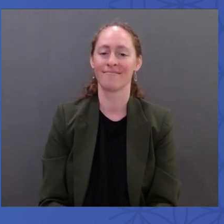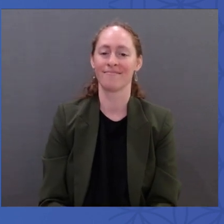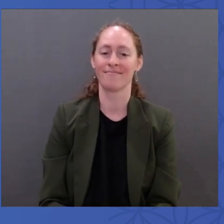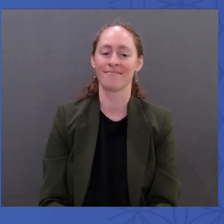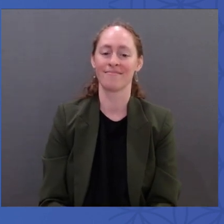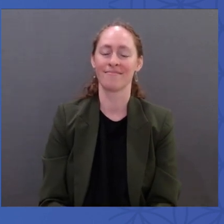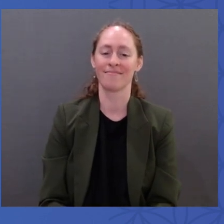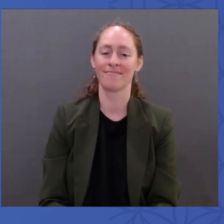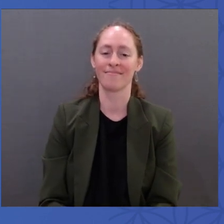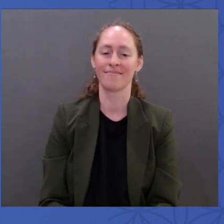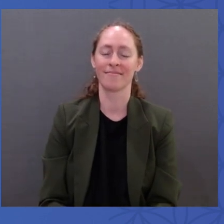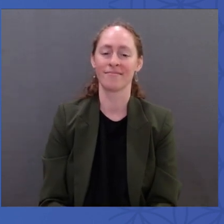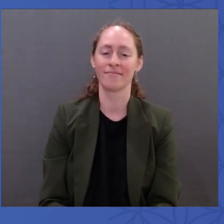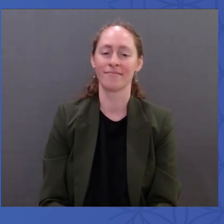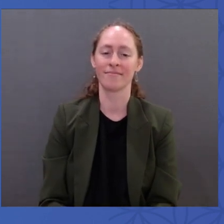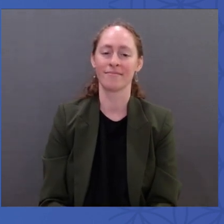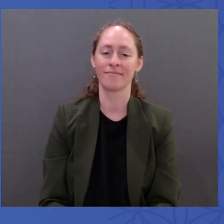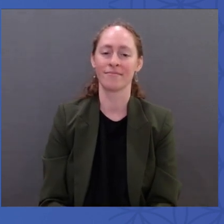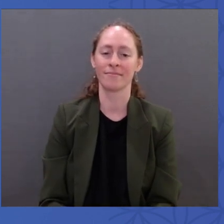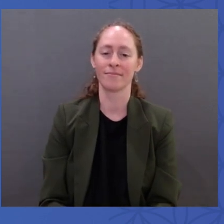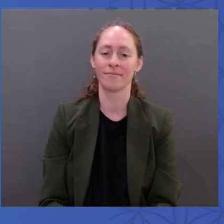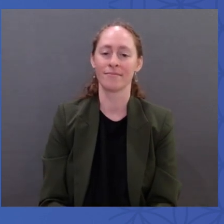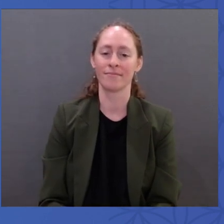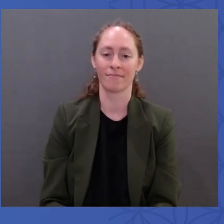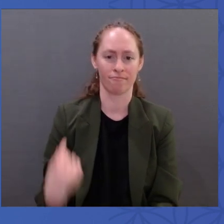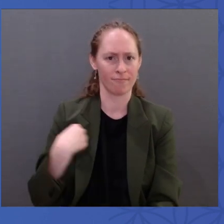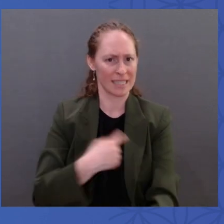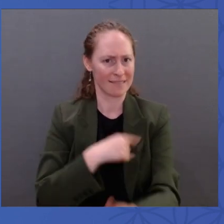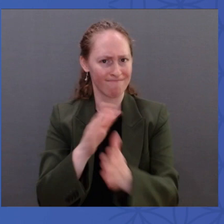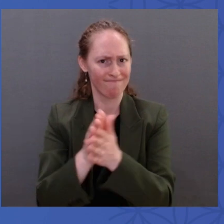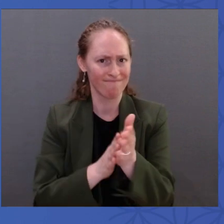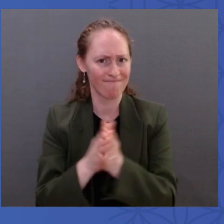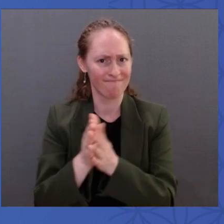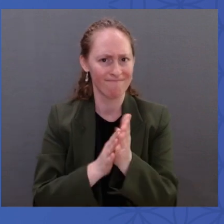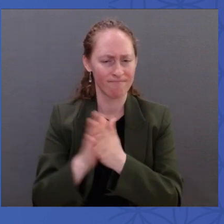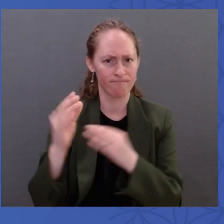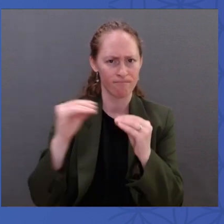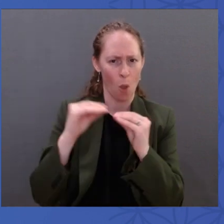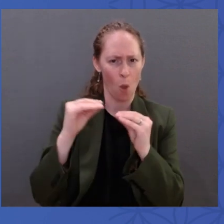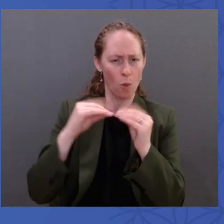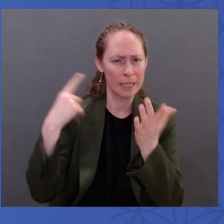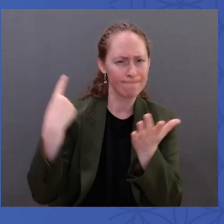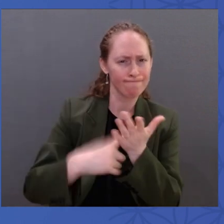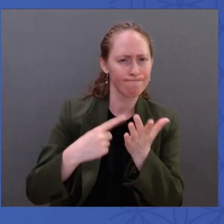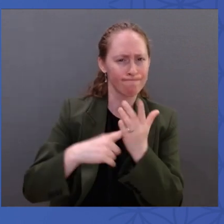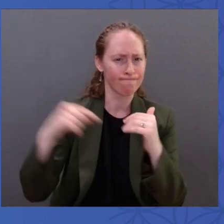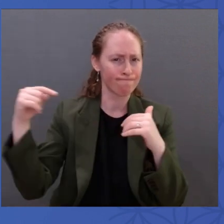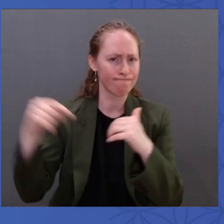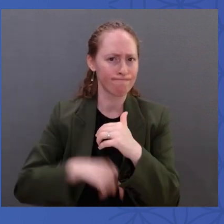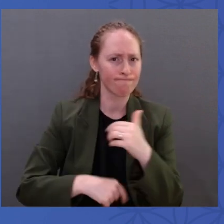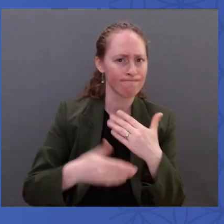to further our in-depth discussions on APIs. We are participating in other potential members going forward.